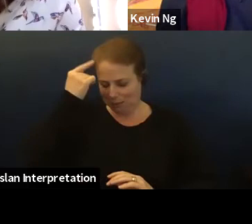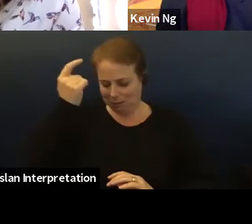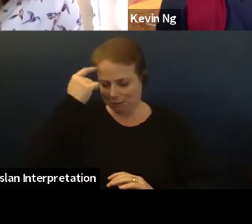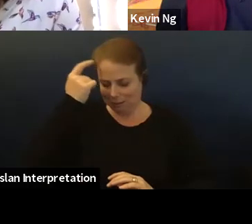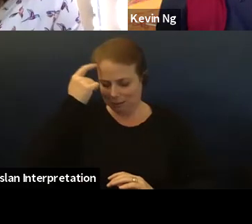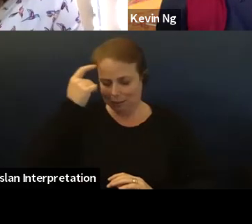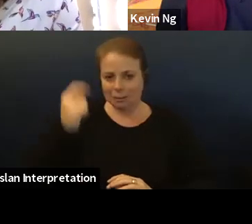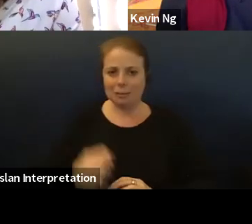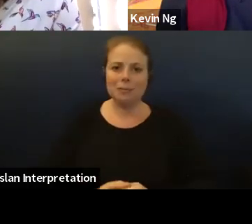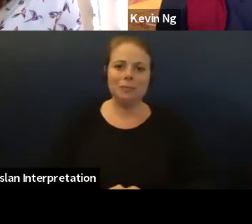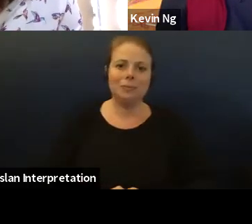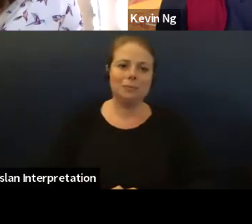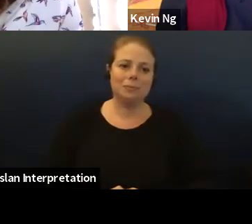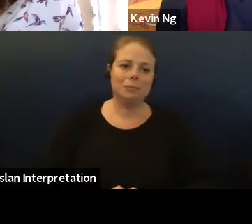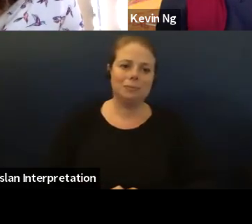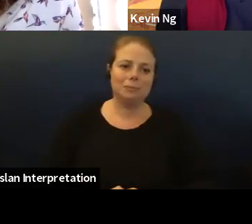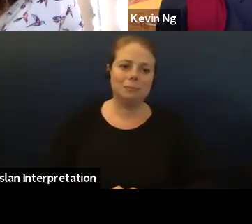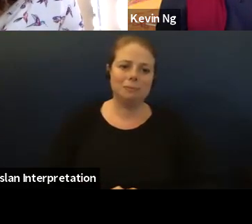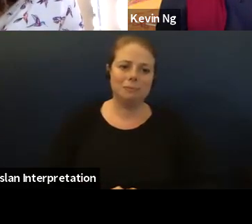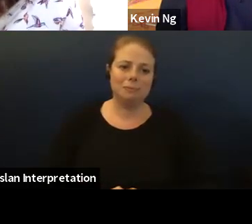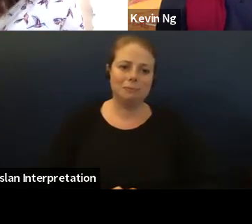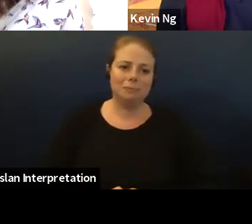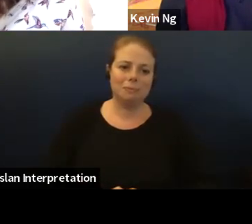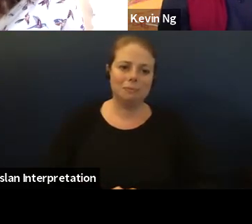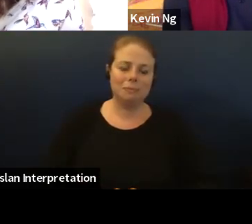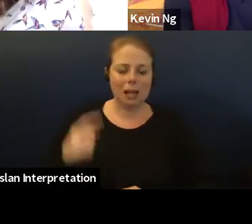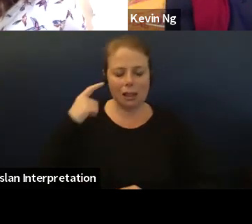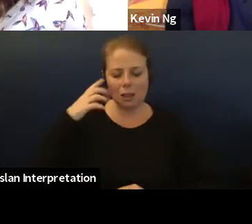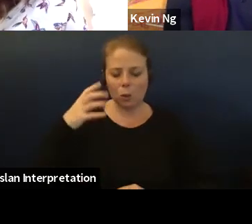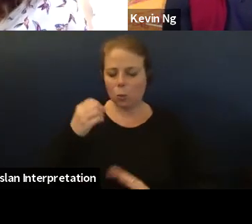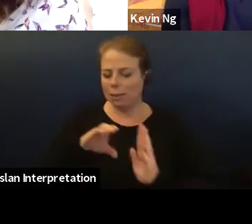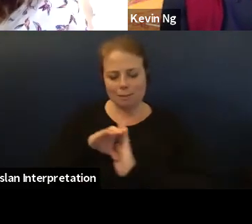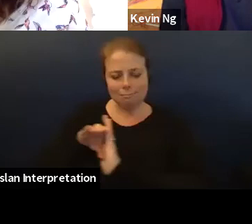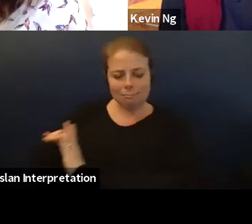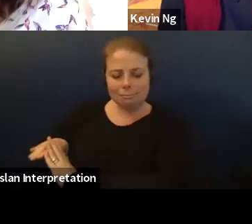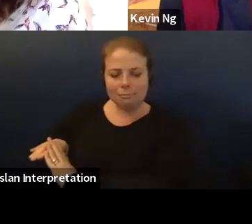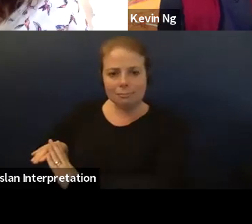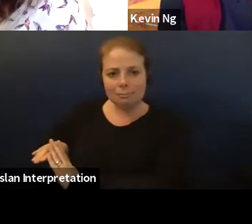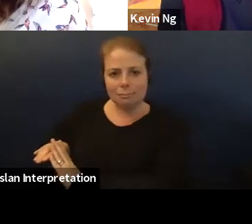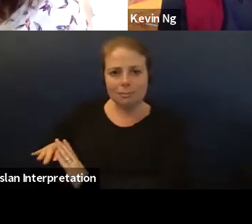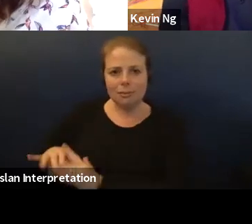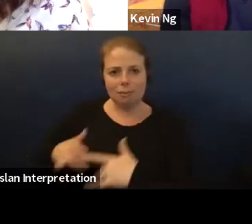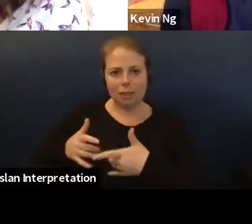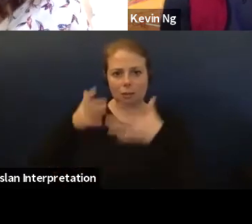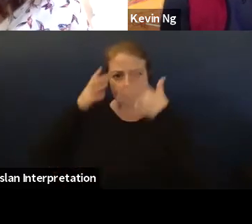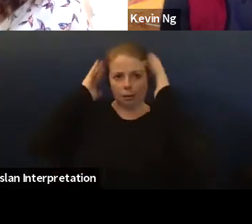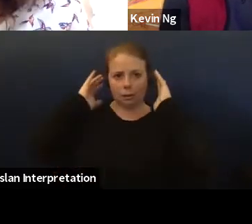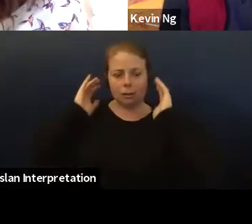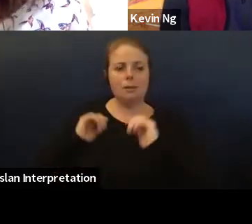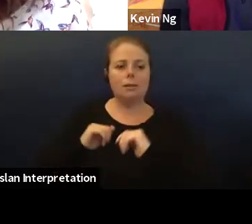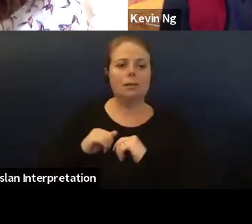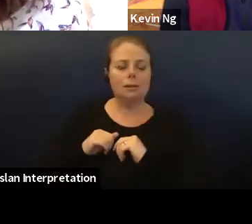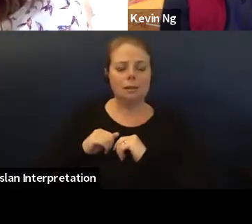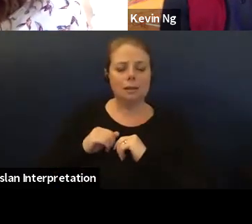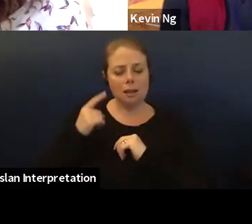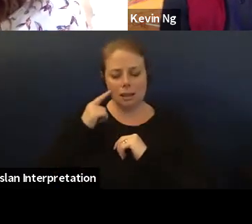I think you have to put that aside and embrace the opportunity to improve